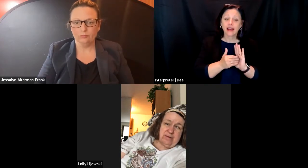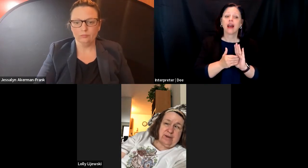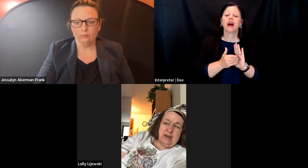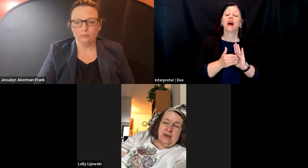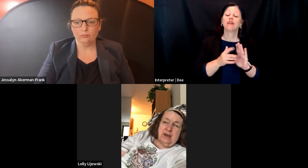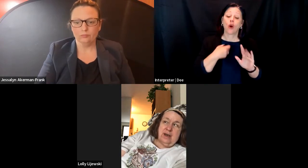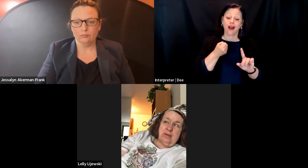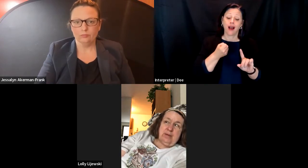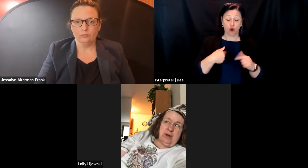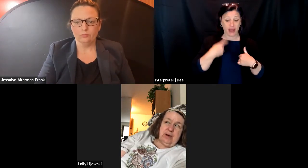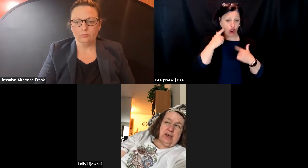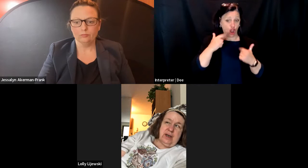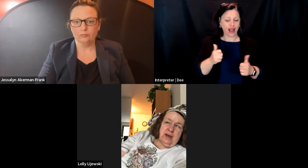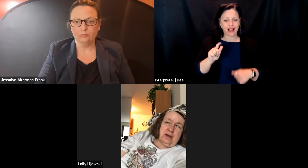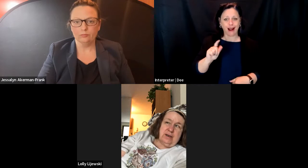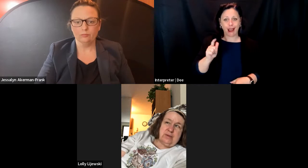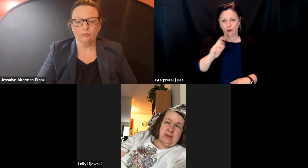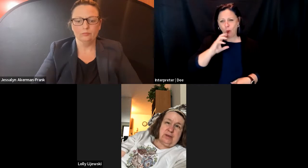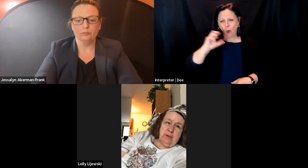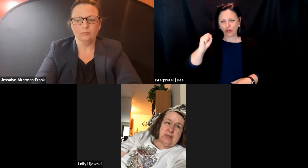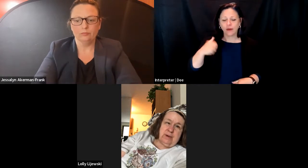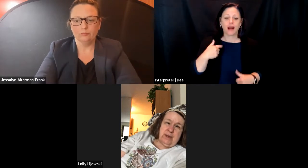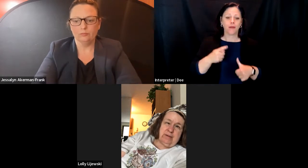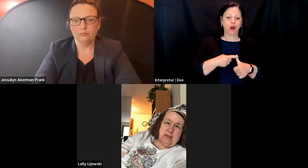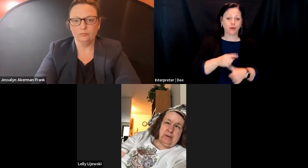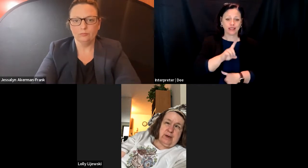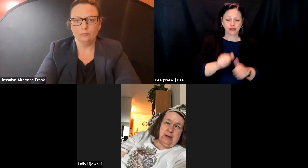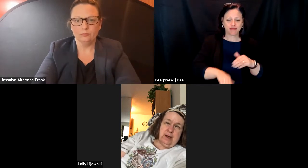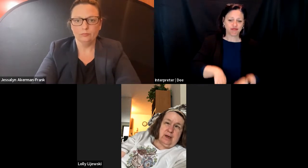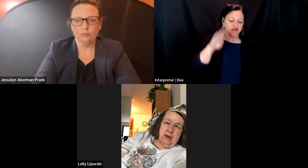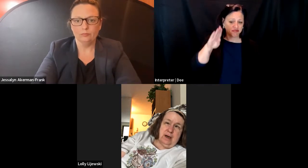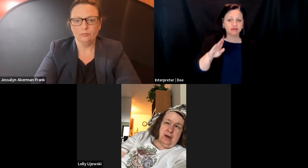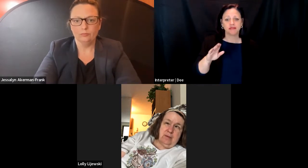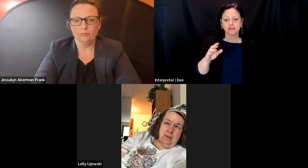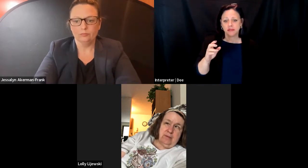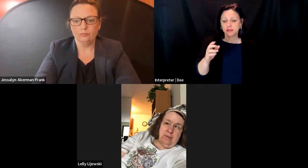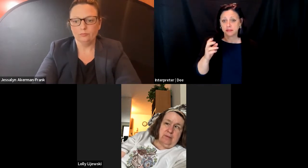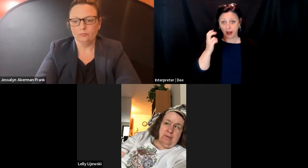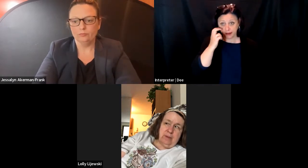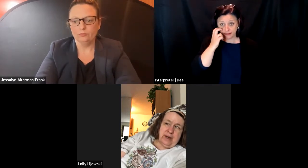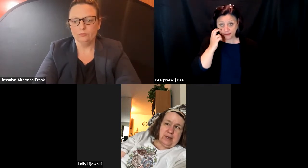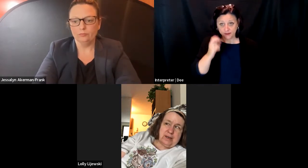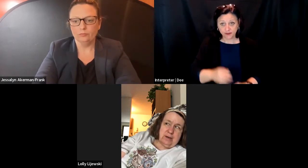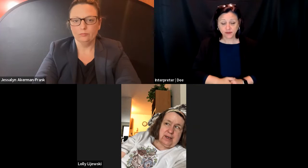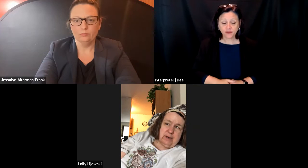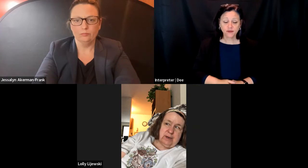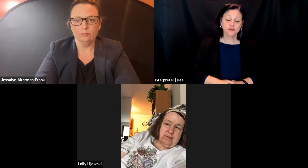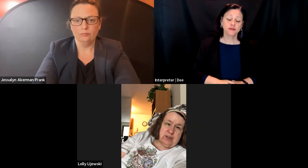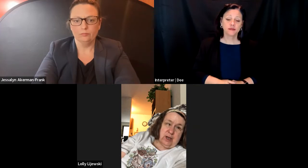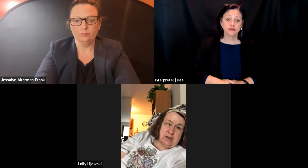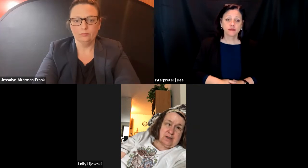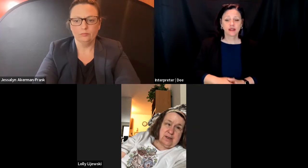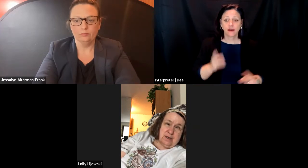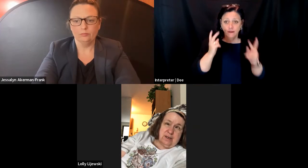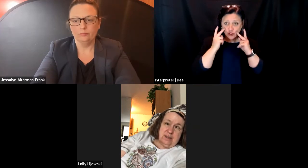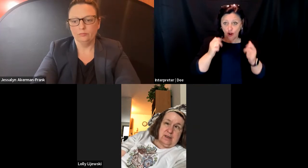So, I primarily use voice, and I'm not -- I do not know sign language.